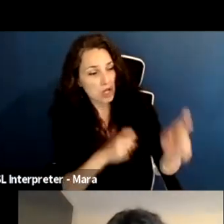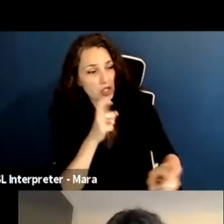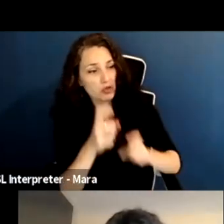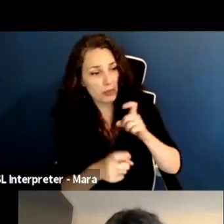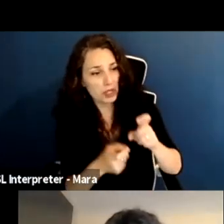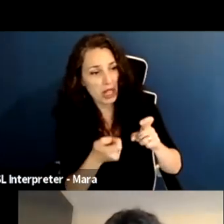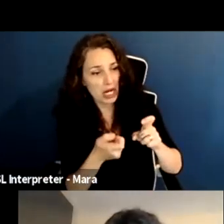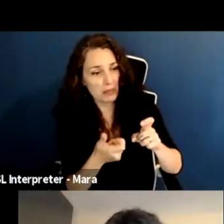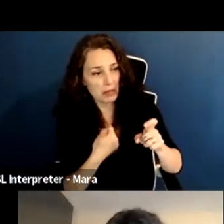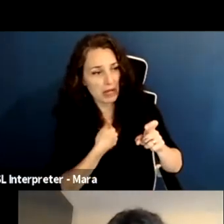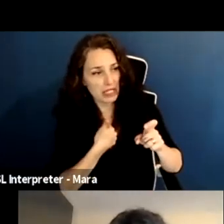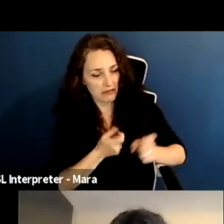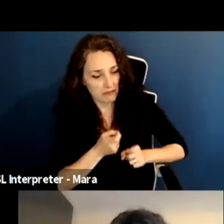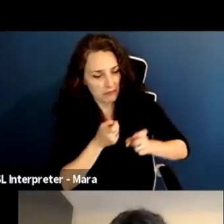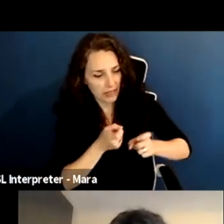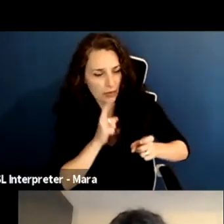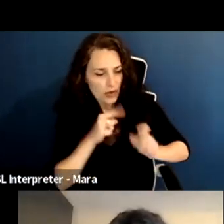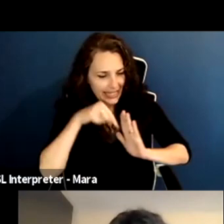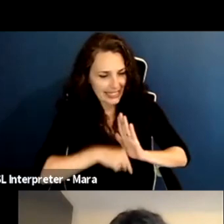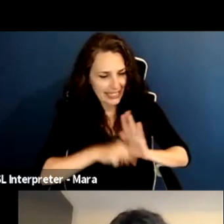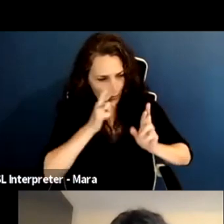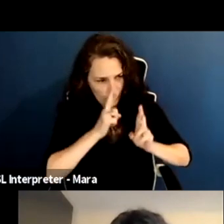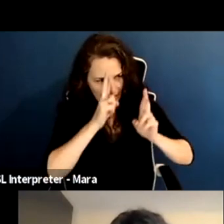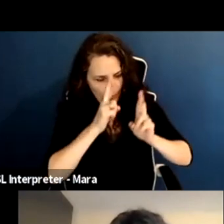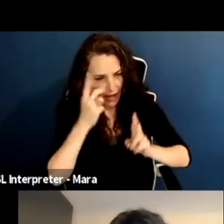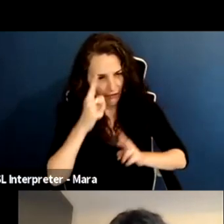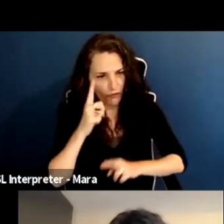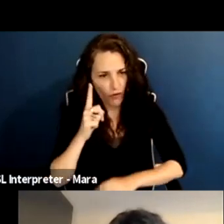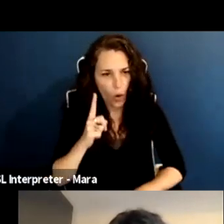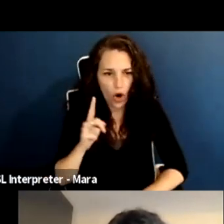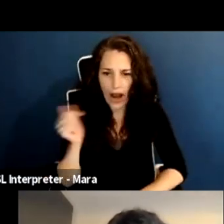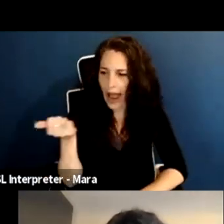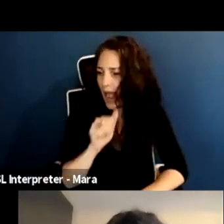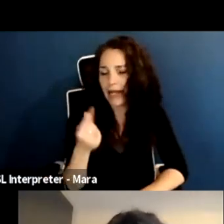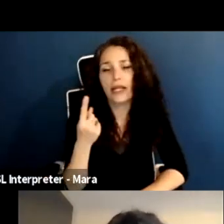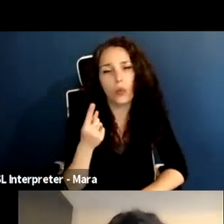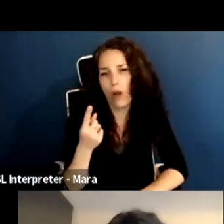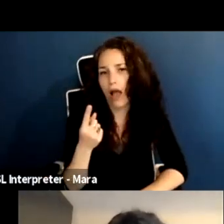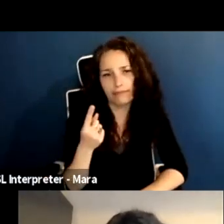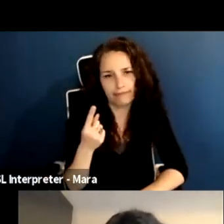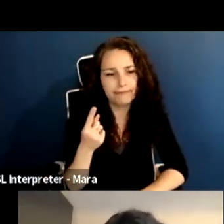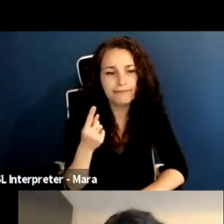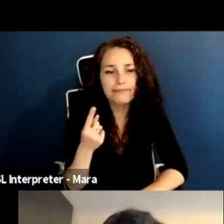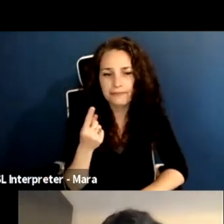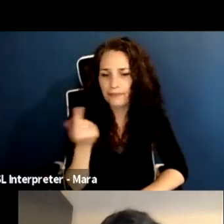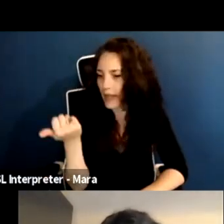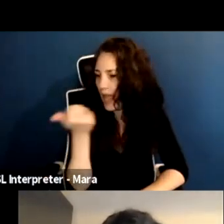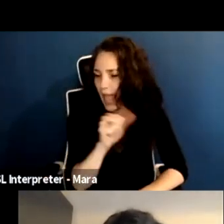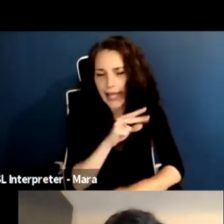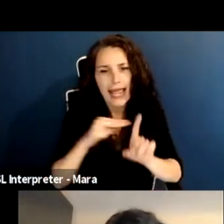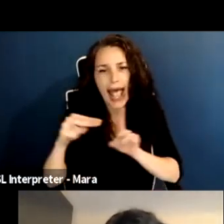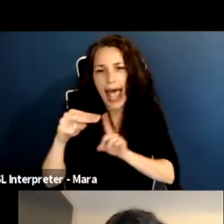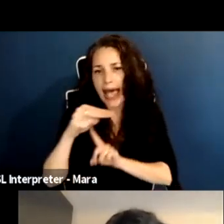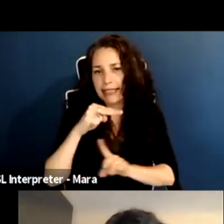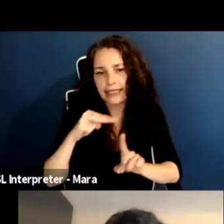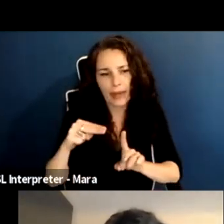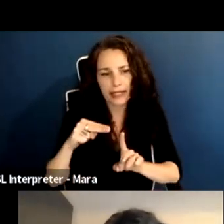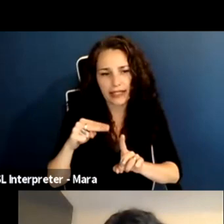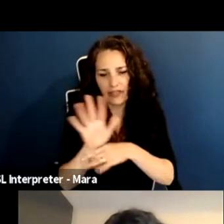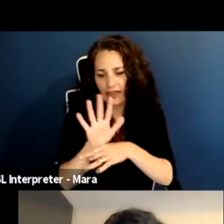very deep respect for anyone in any aspect of the filming industry.